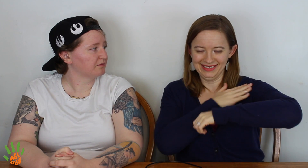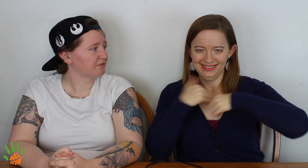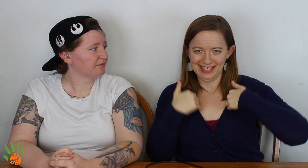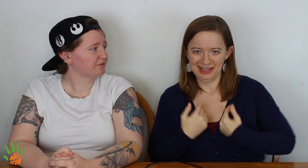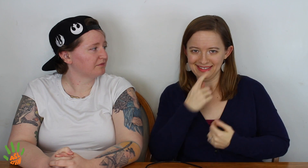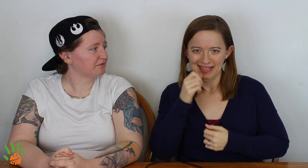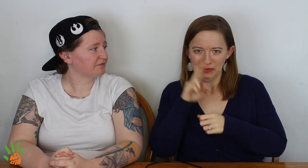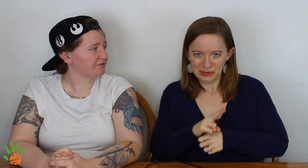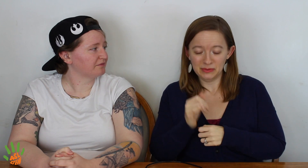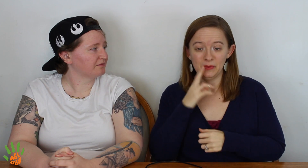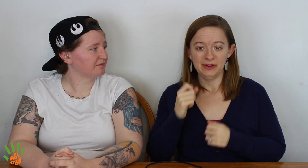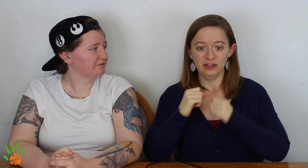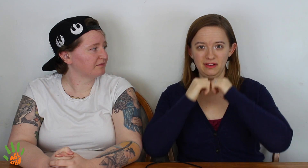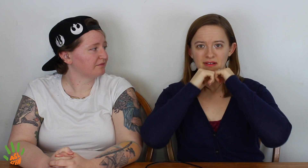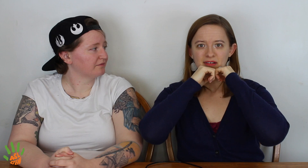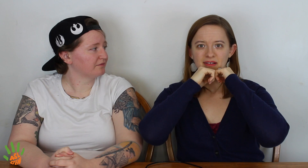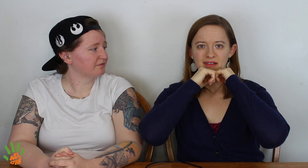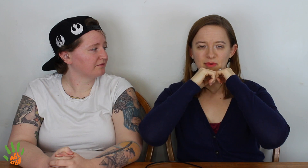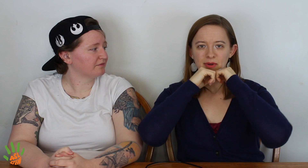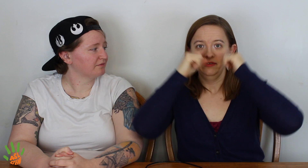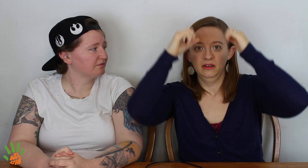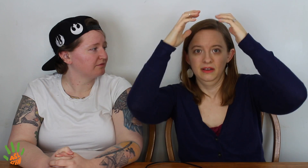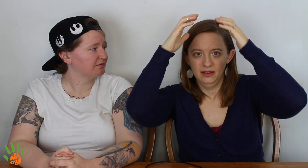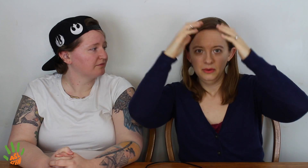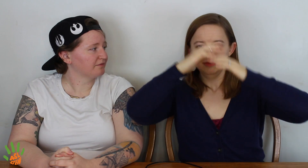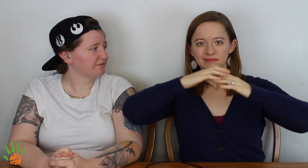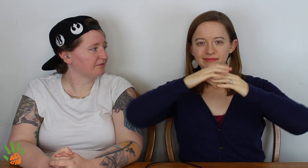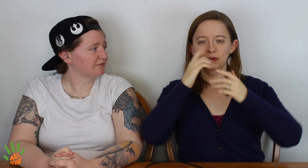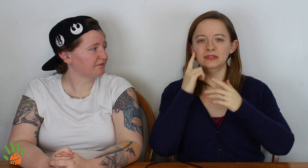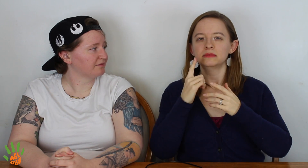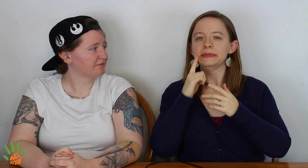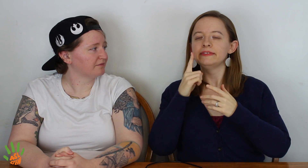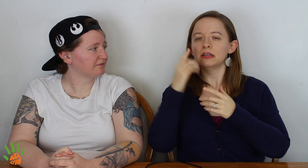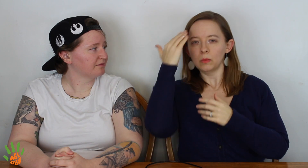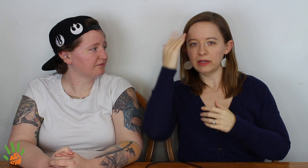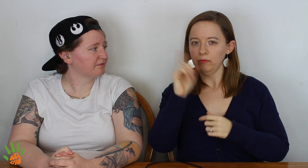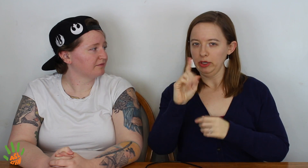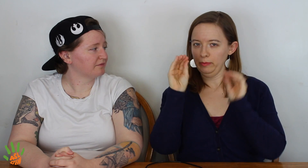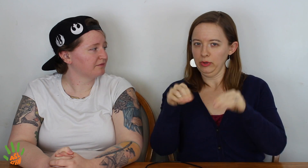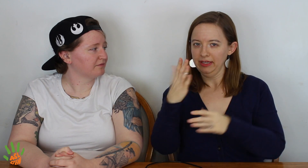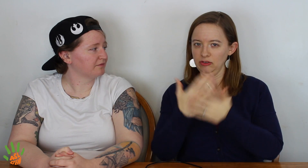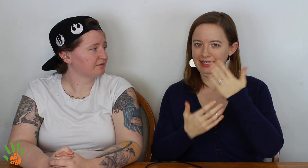your arms are going to get tired because you're not used to it. If it's here, or up here, you just need to be knowledgeable